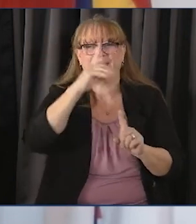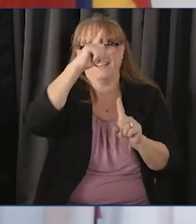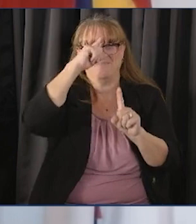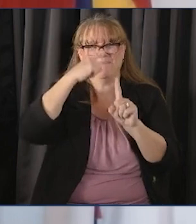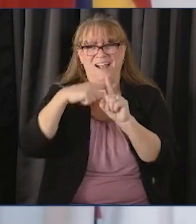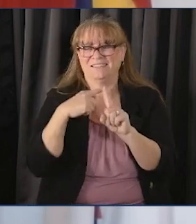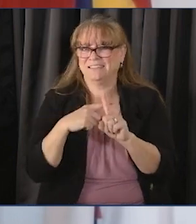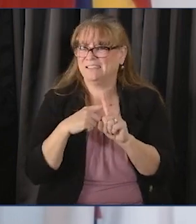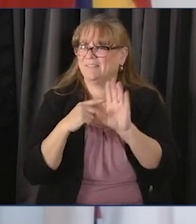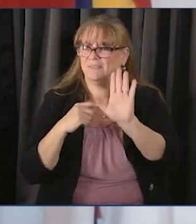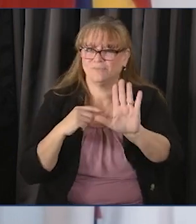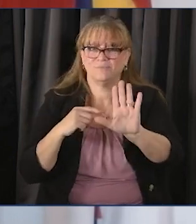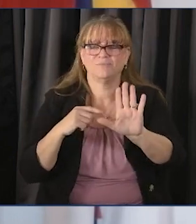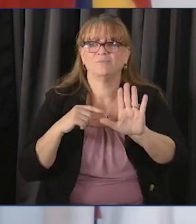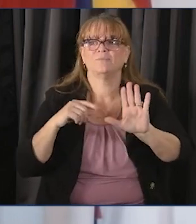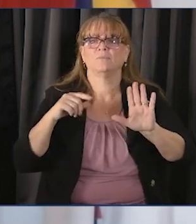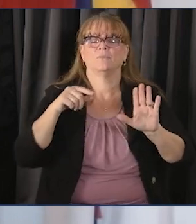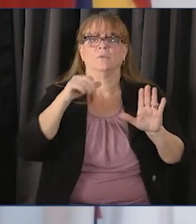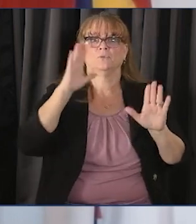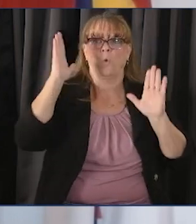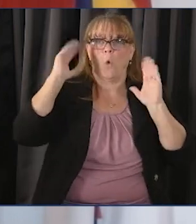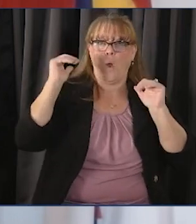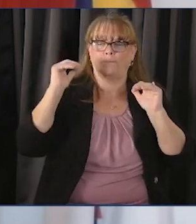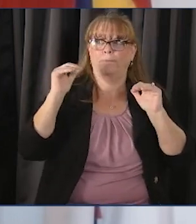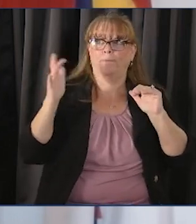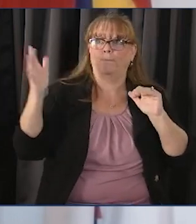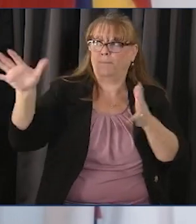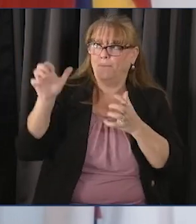That's essential if we're going to reach 100 million people vaccinated in the first 100